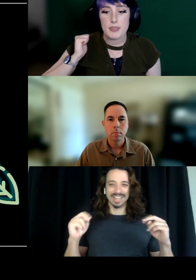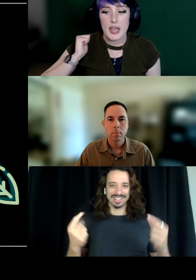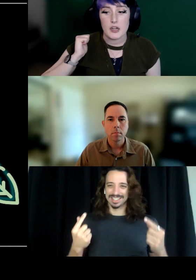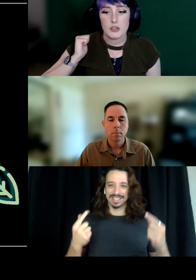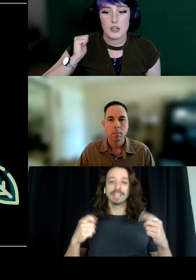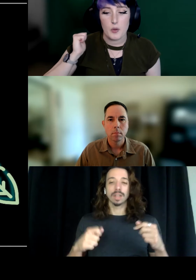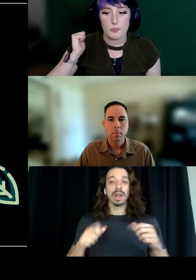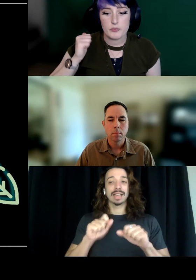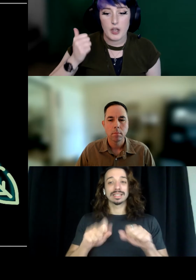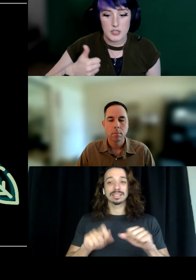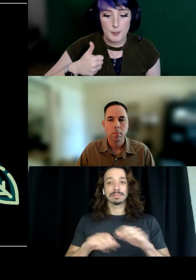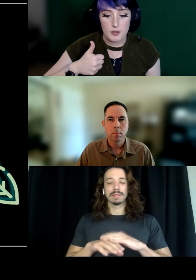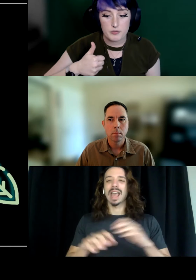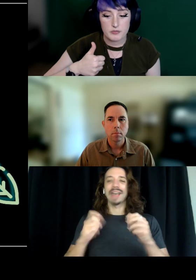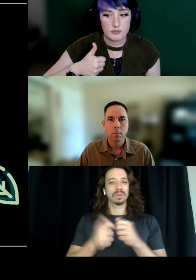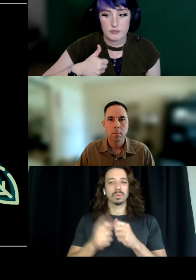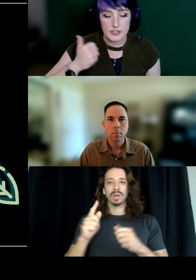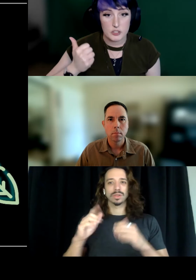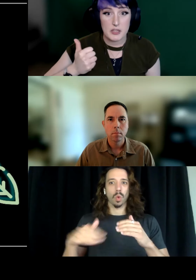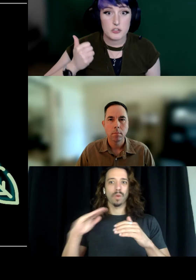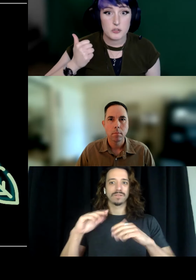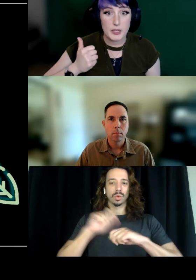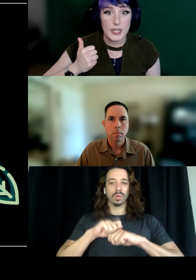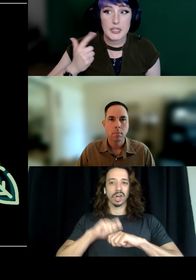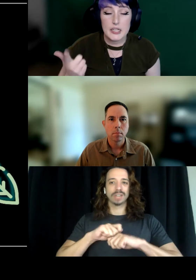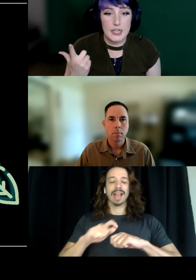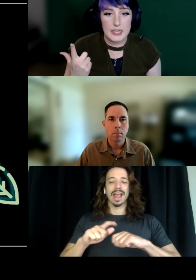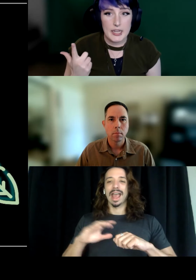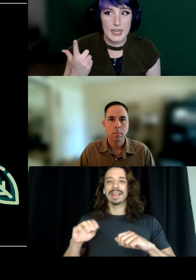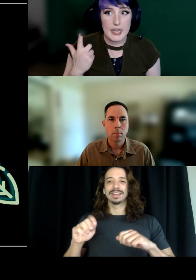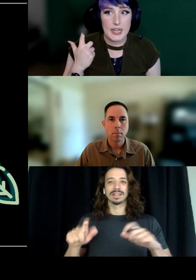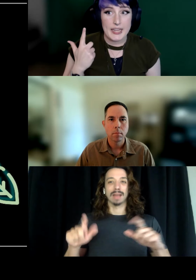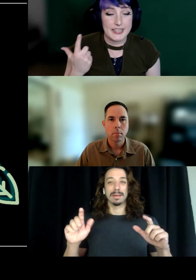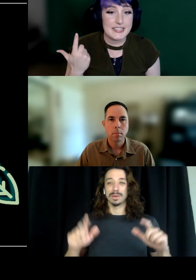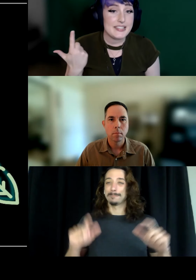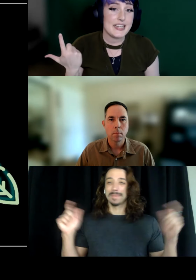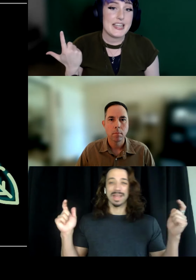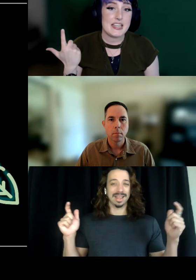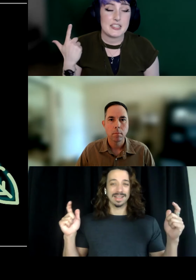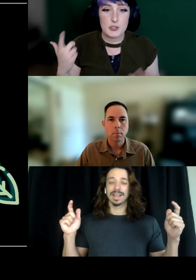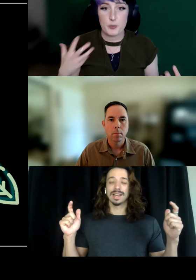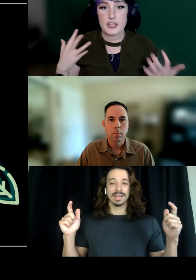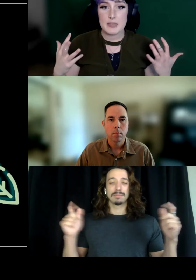And then, you know, on top of it just being too big, it gets sticky. Especially when we're